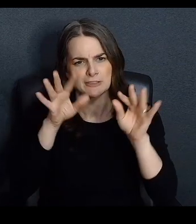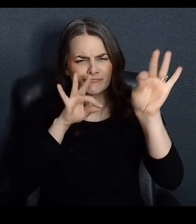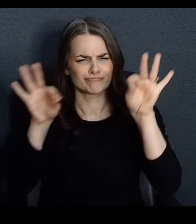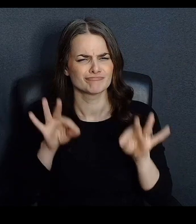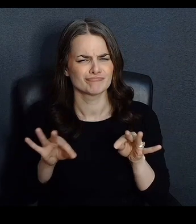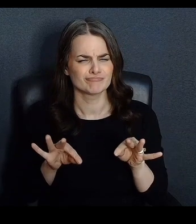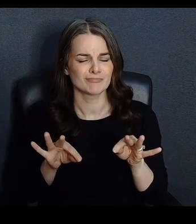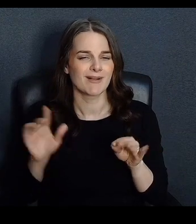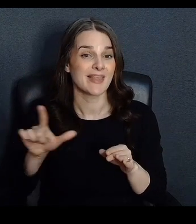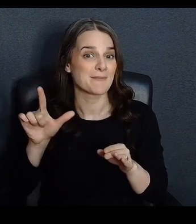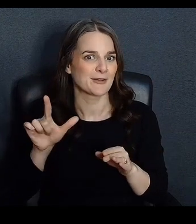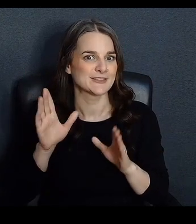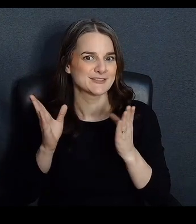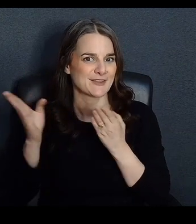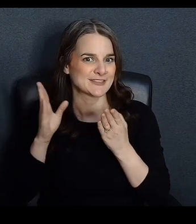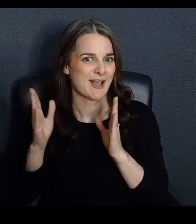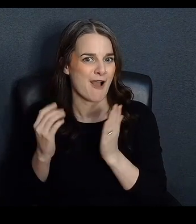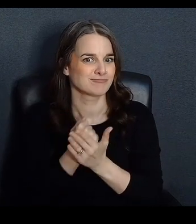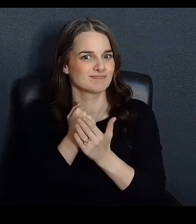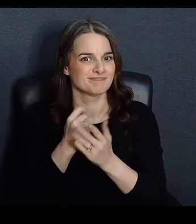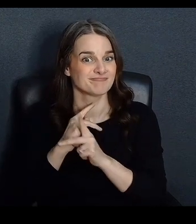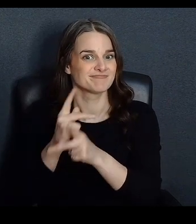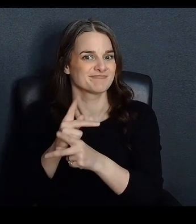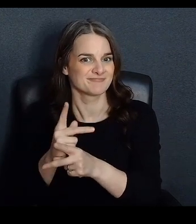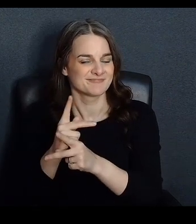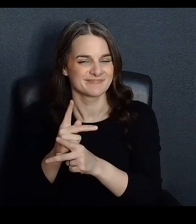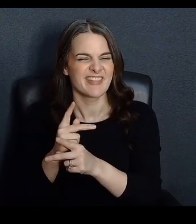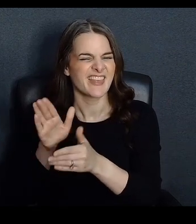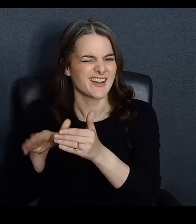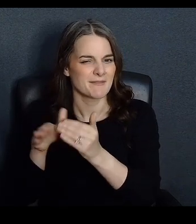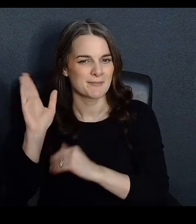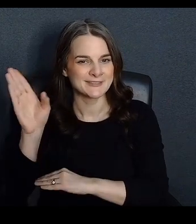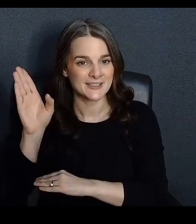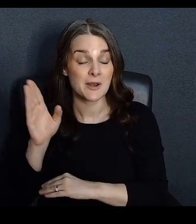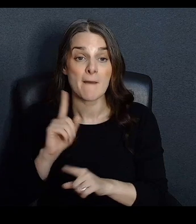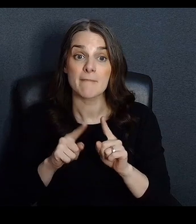about using the library services towards the end of the presentation. But you would just be adding the iPad itself